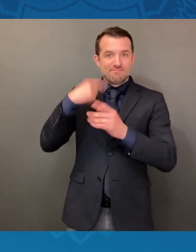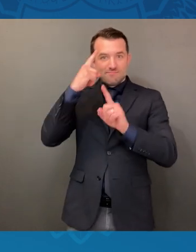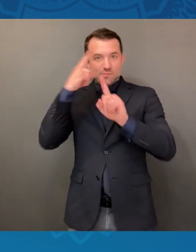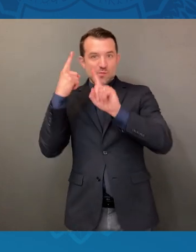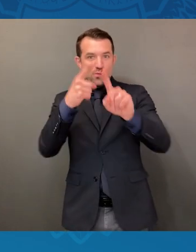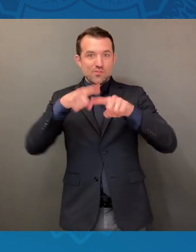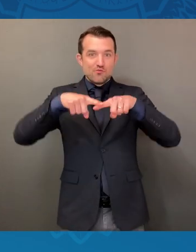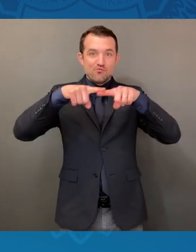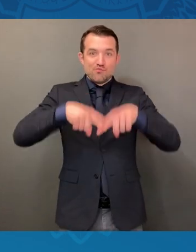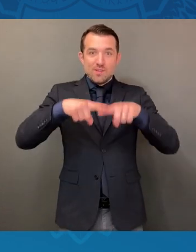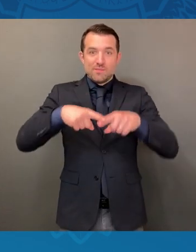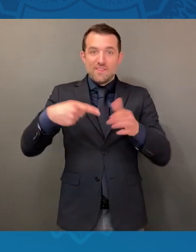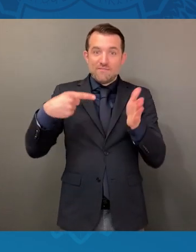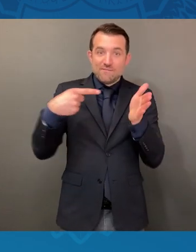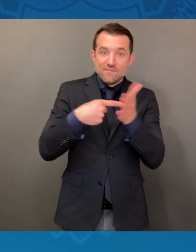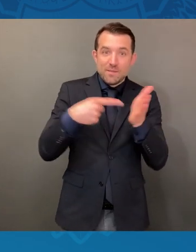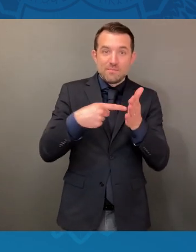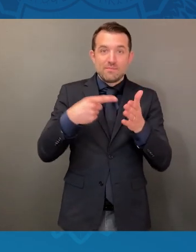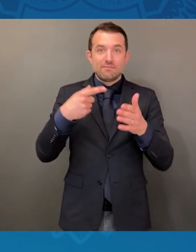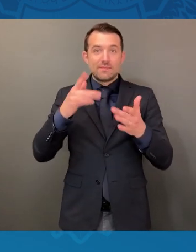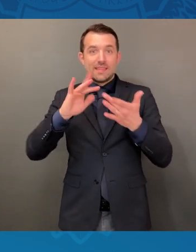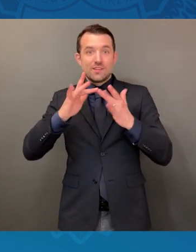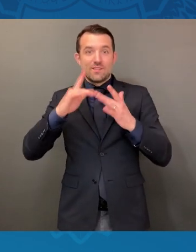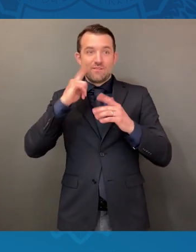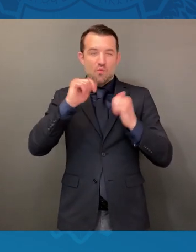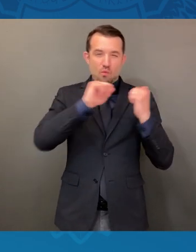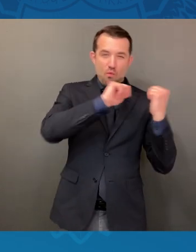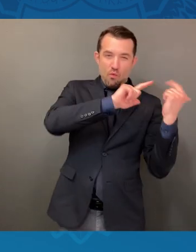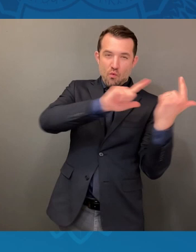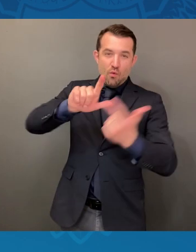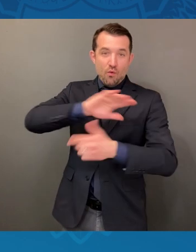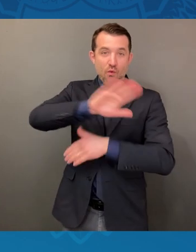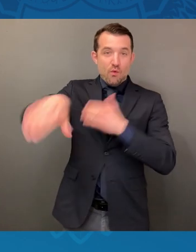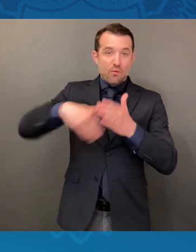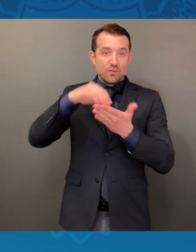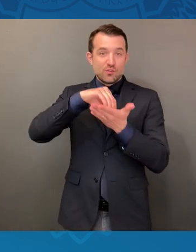On behalf of the students of St. Landry Parish, we thank you for this resource.